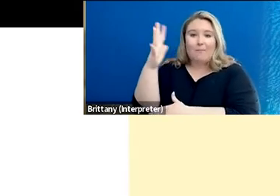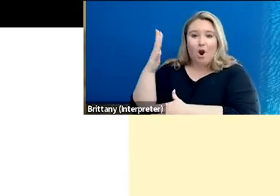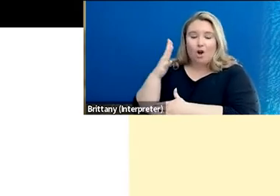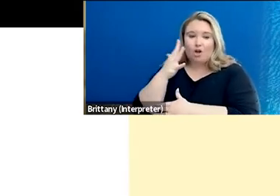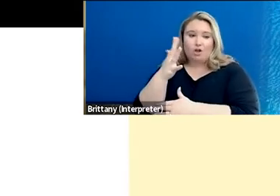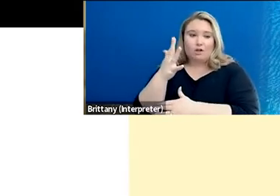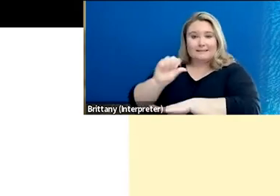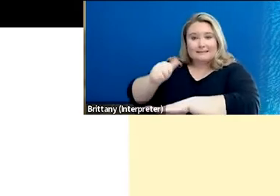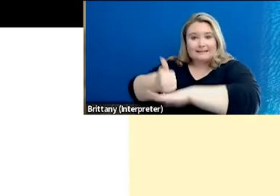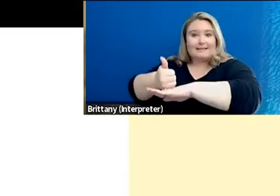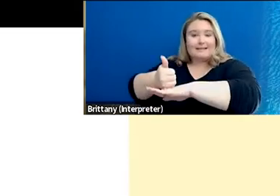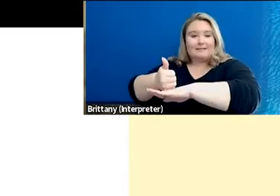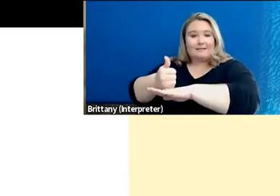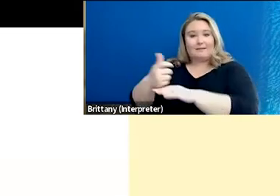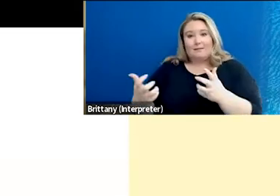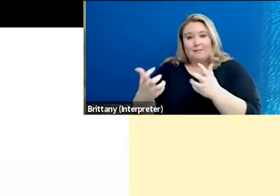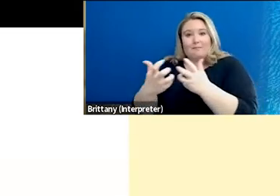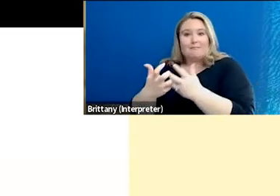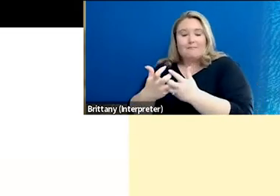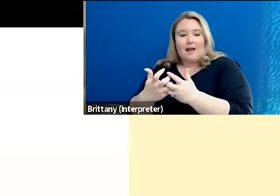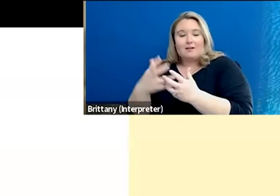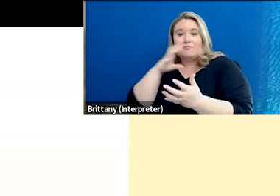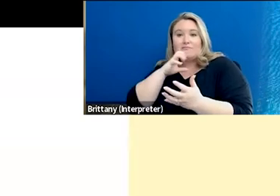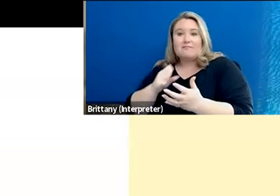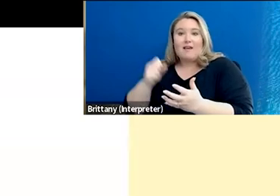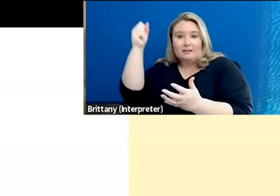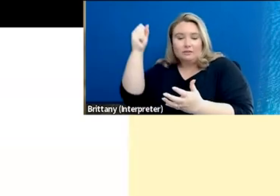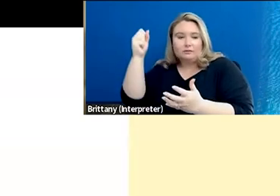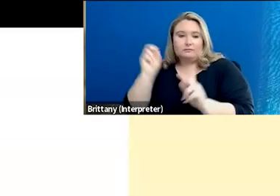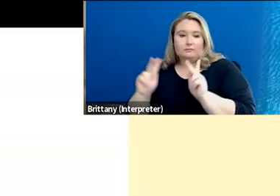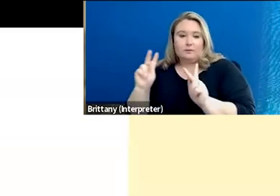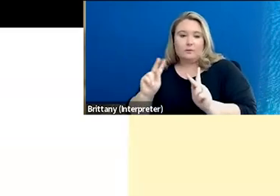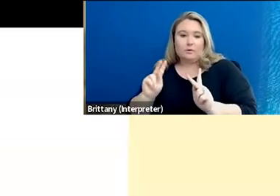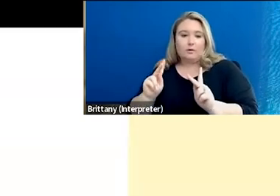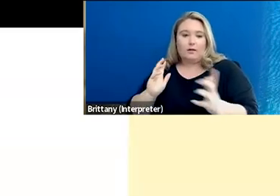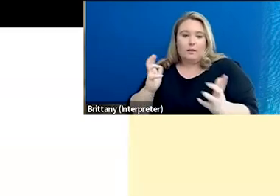as age-friendly parks, where they are designed to ensure individuals of all mobility